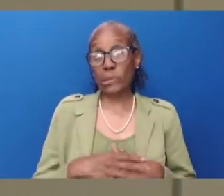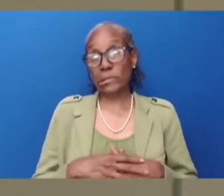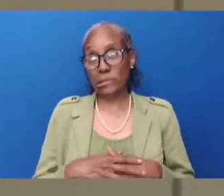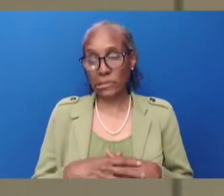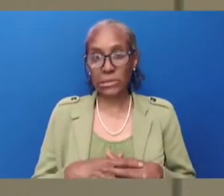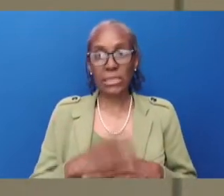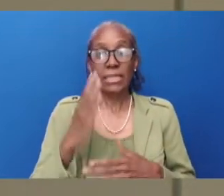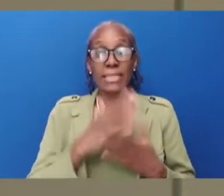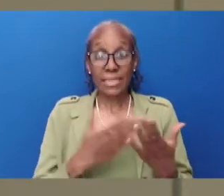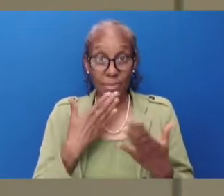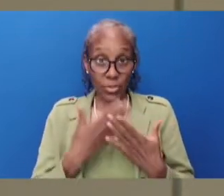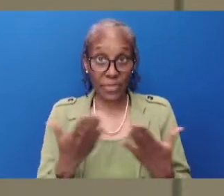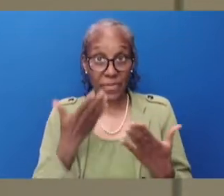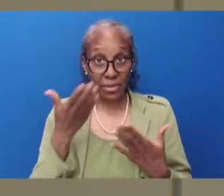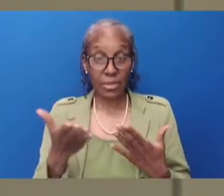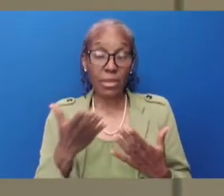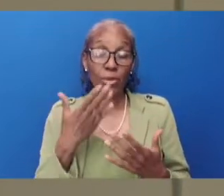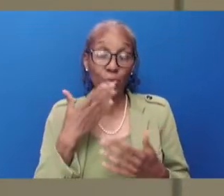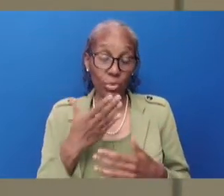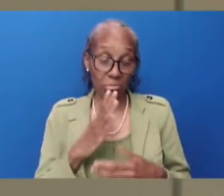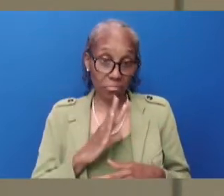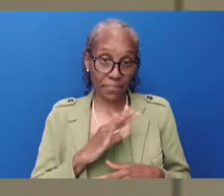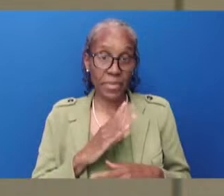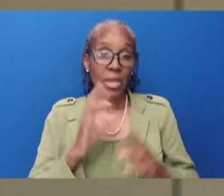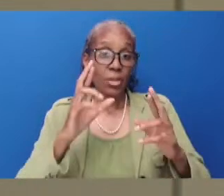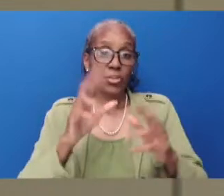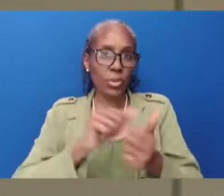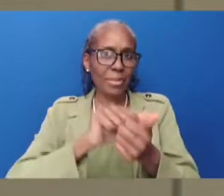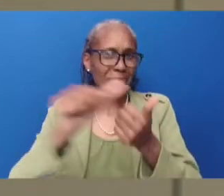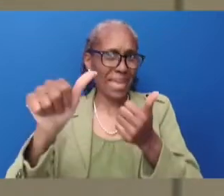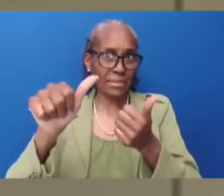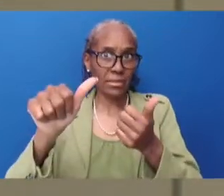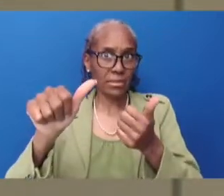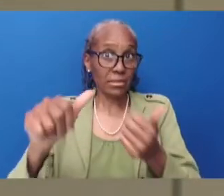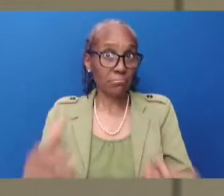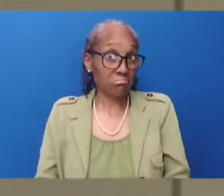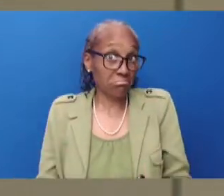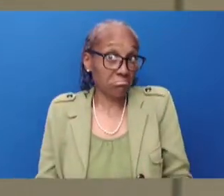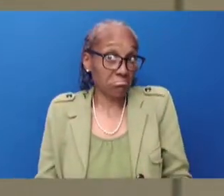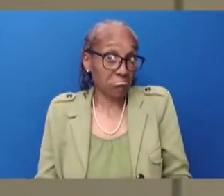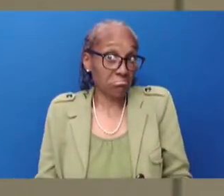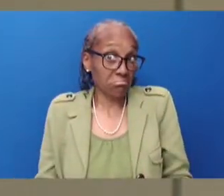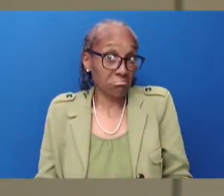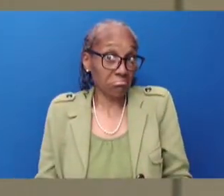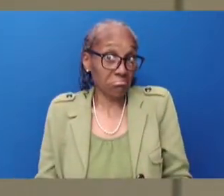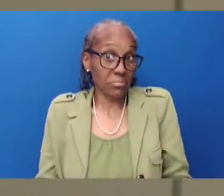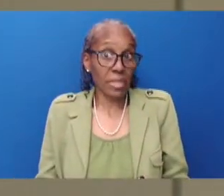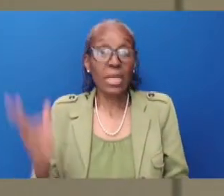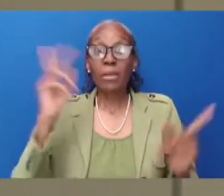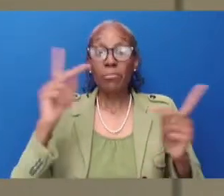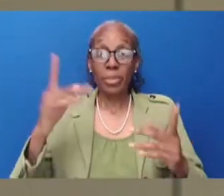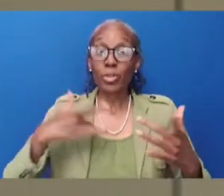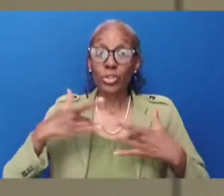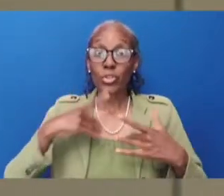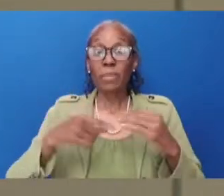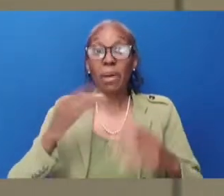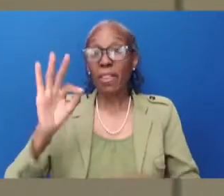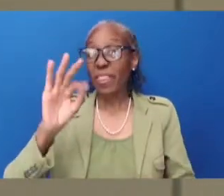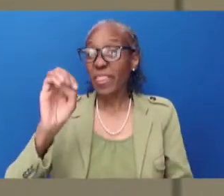WHICH IS -- I WISH WE HAD THAT NOW. SO THERE'S SOME GOOD THINGS IN THERE.